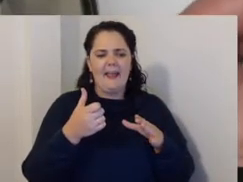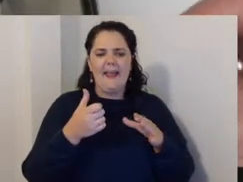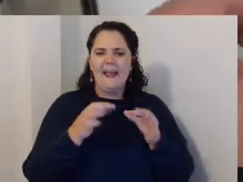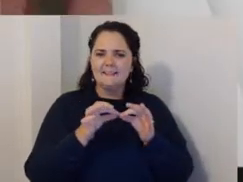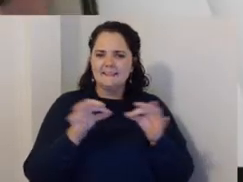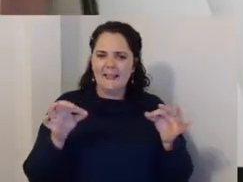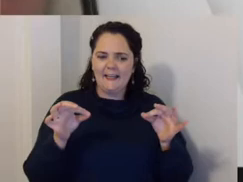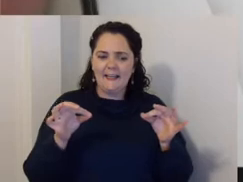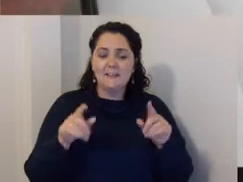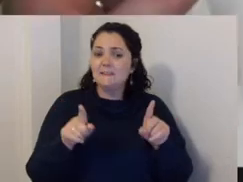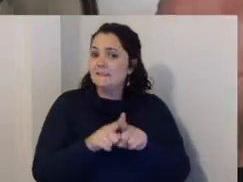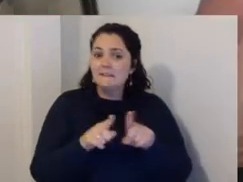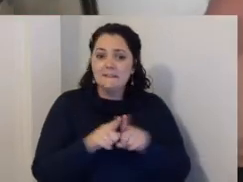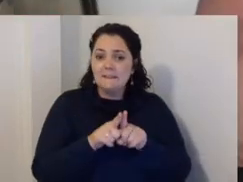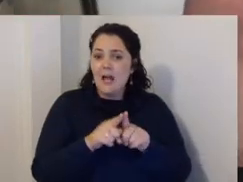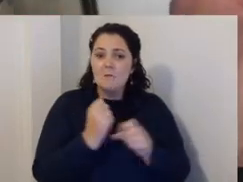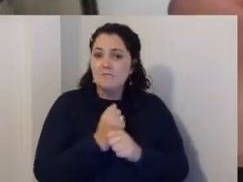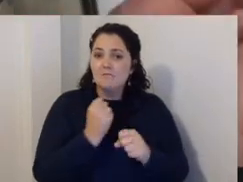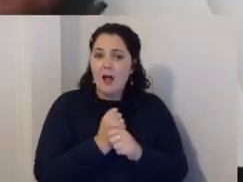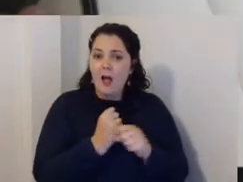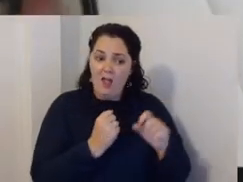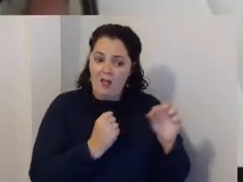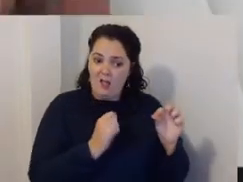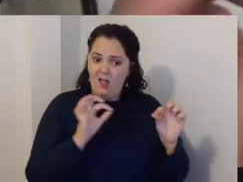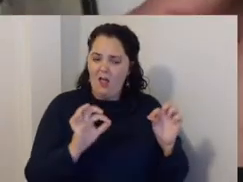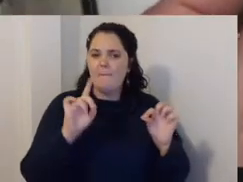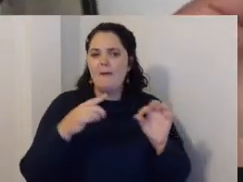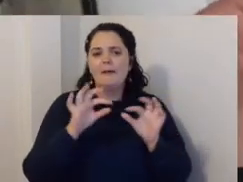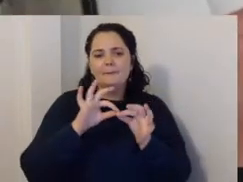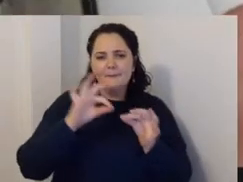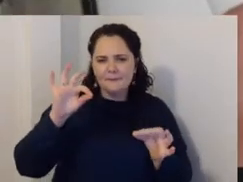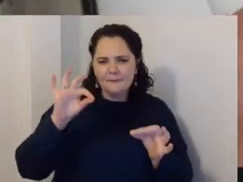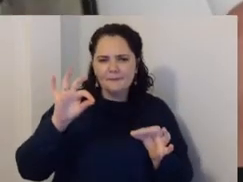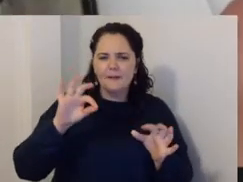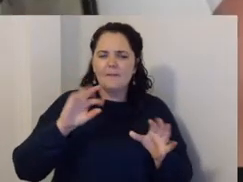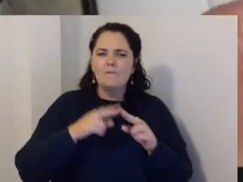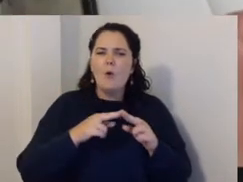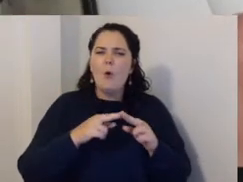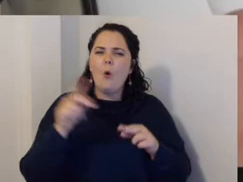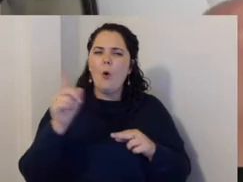the exact same type of eraser as this, it's just in stick form for doing some finer erasure now